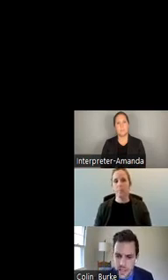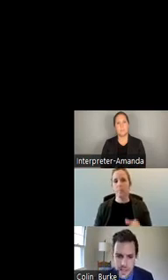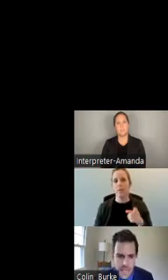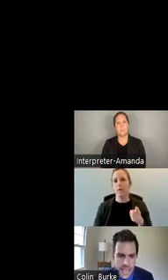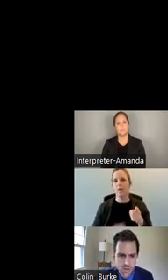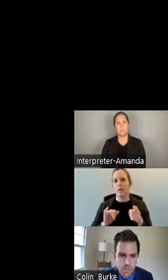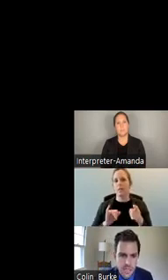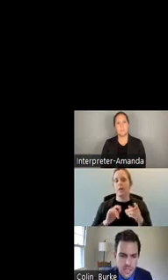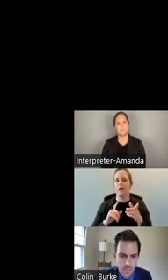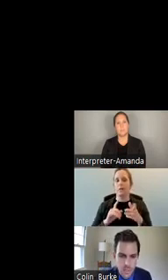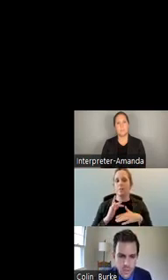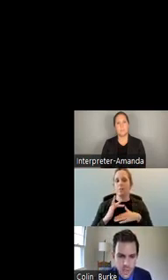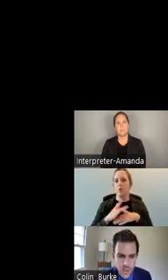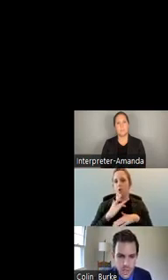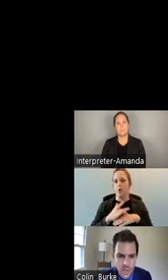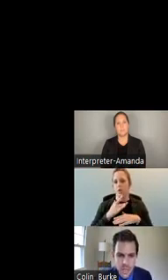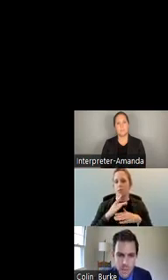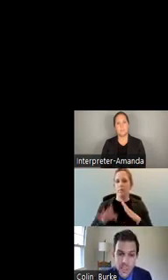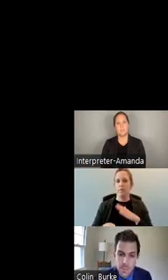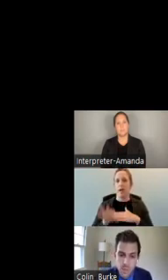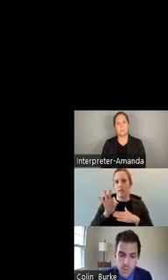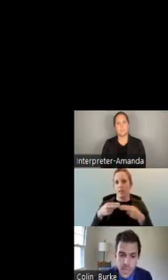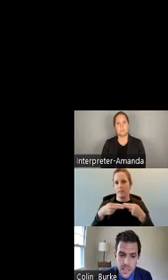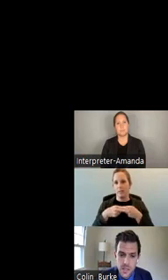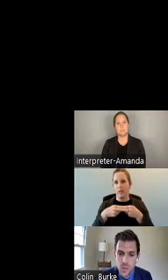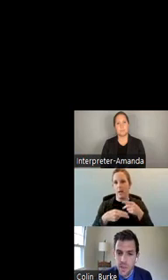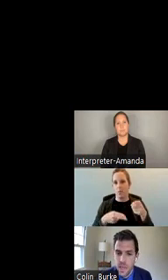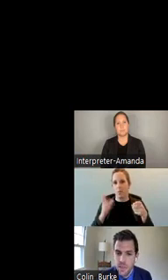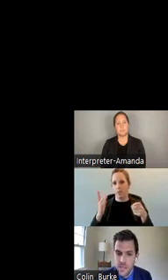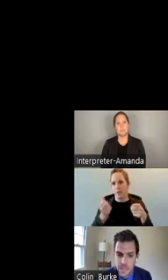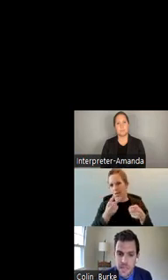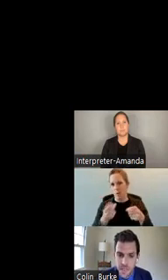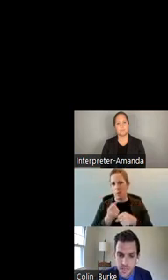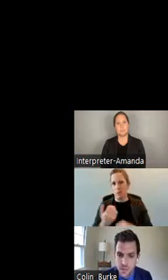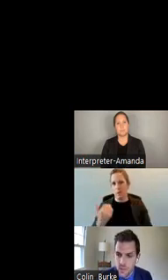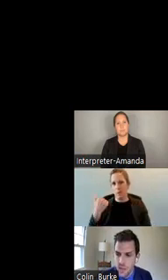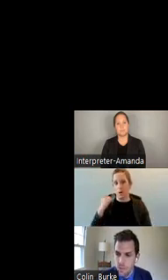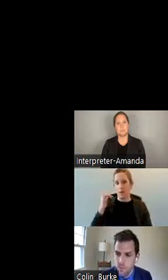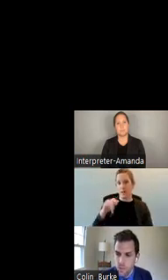and Adolescent Psychiatry meeting a couple years ago at this point we had done a survey of 76 youth